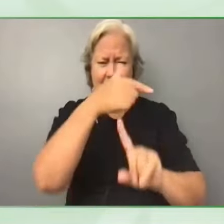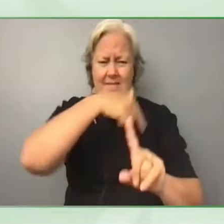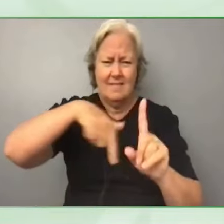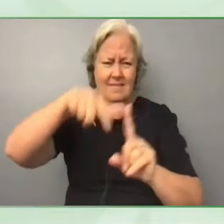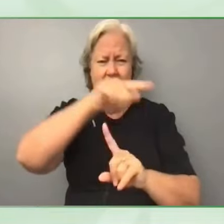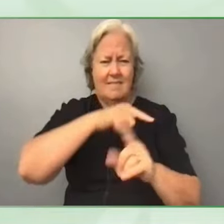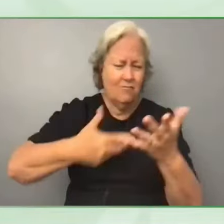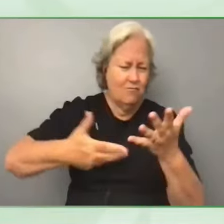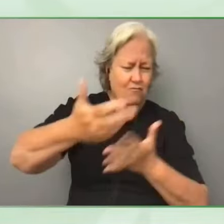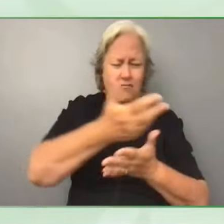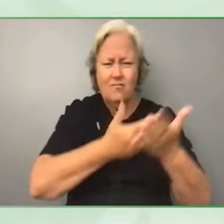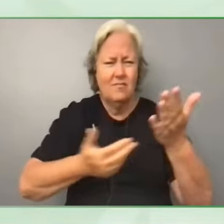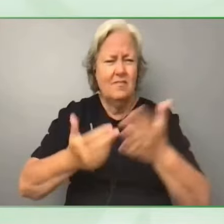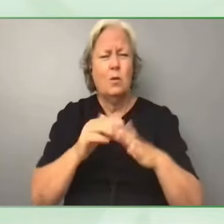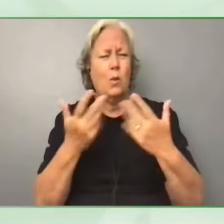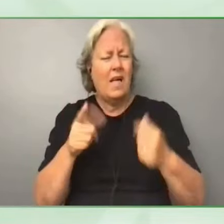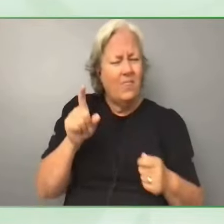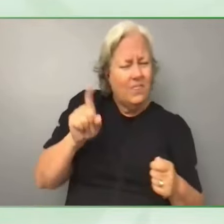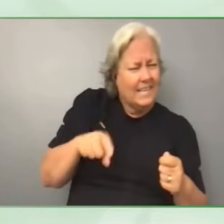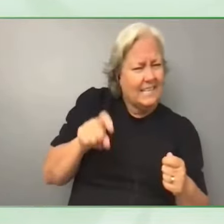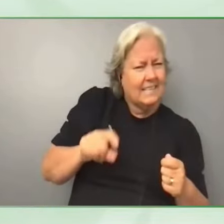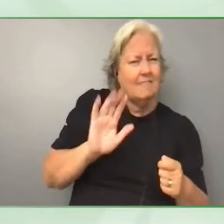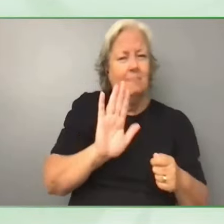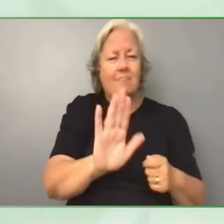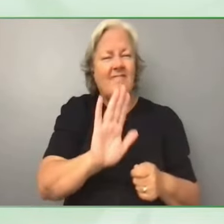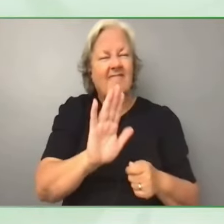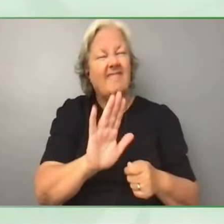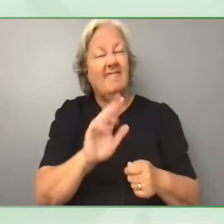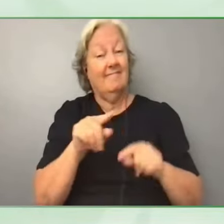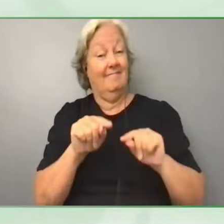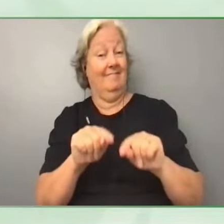with persons with disabilities based on them having a plan.